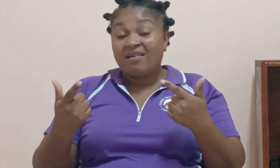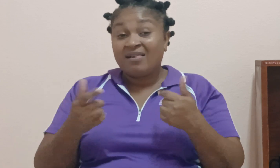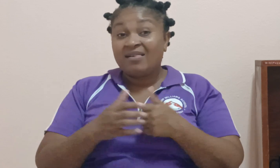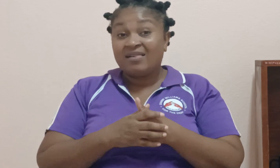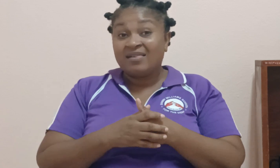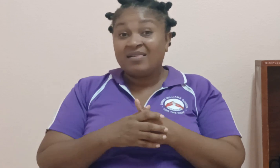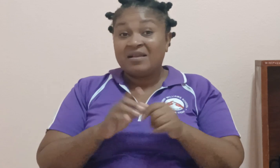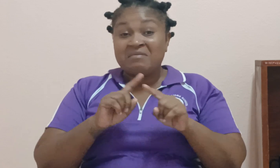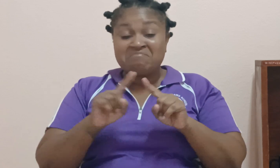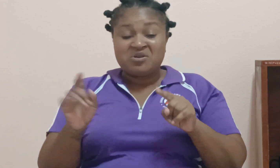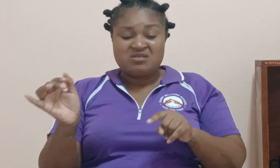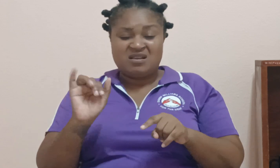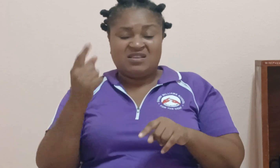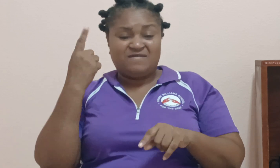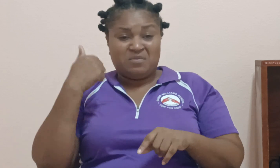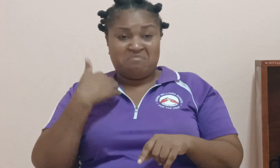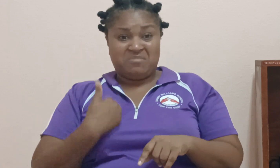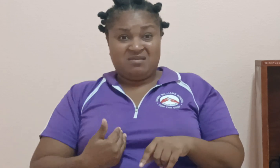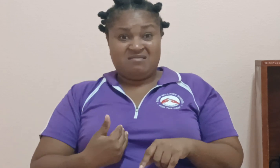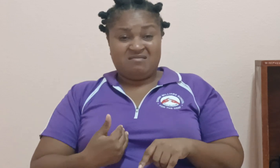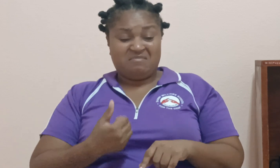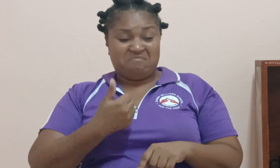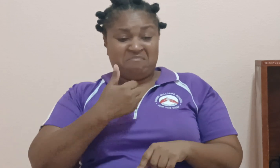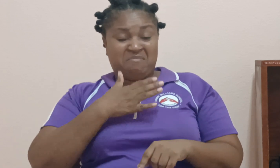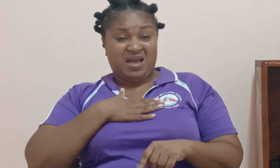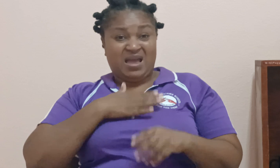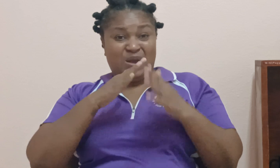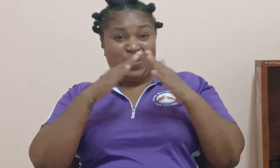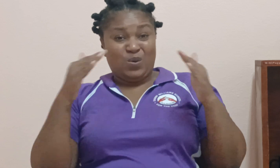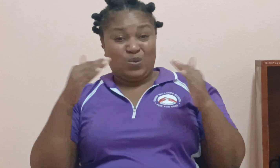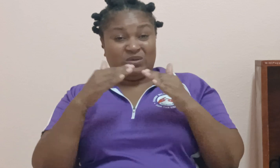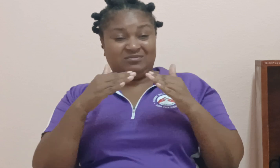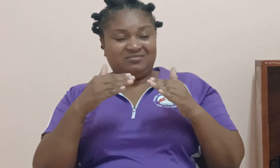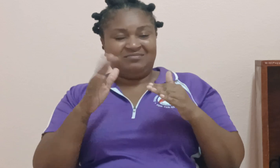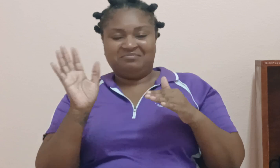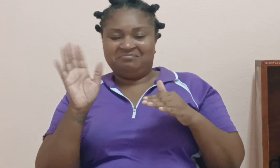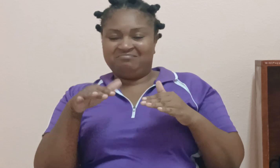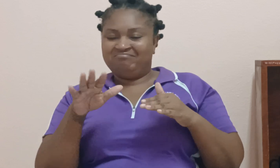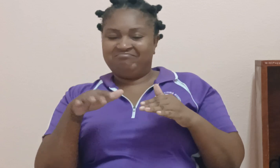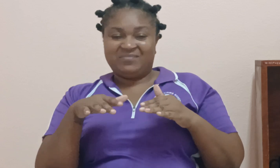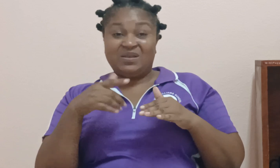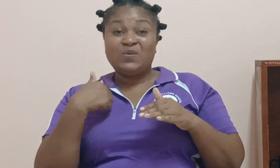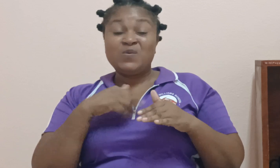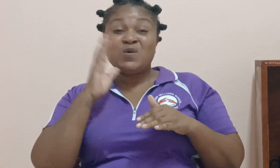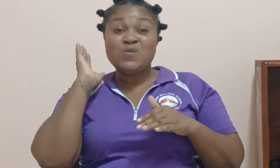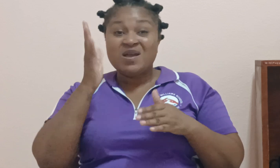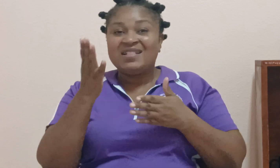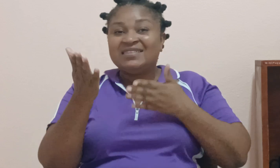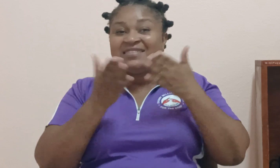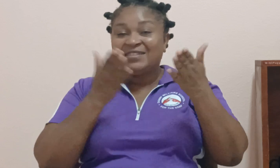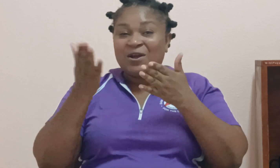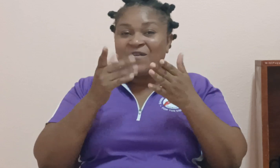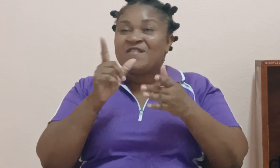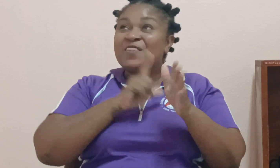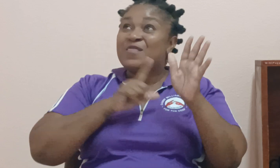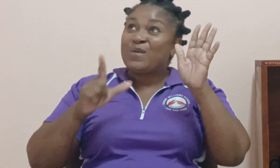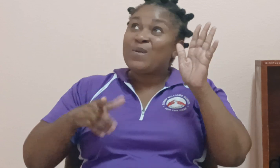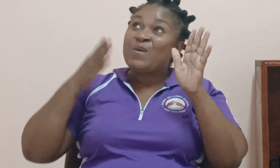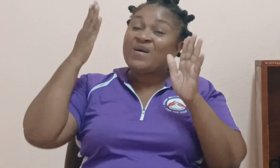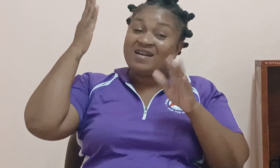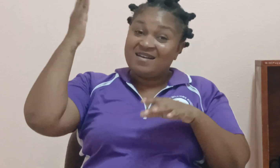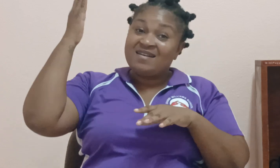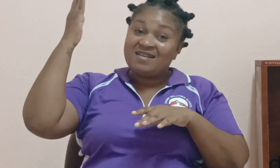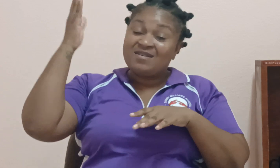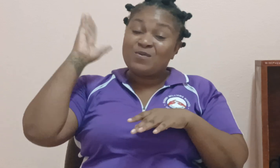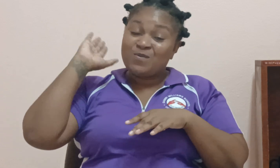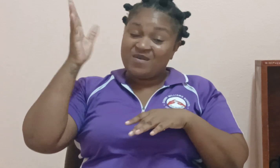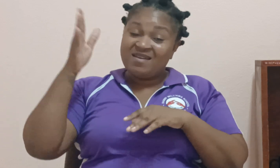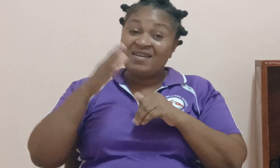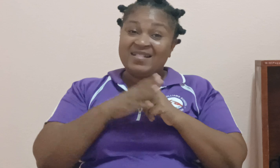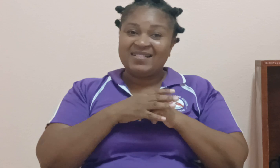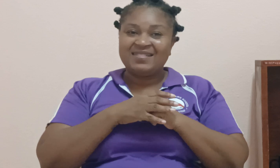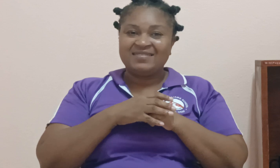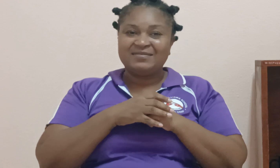But as for me and my house, we will serve the LORD.”